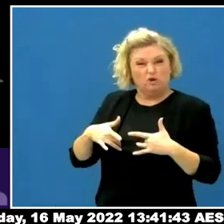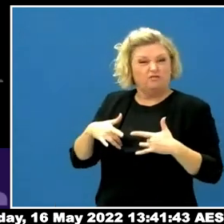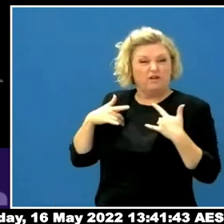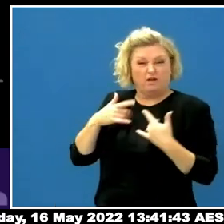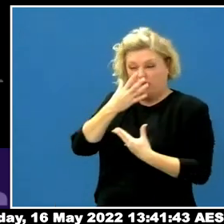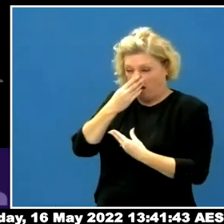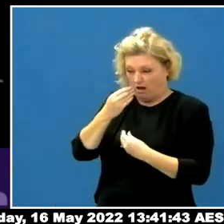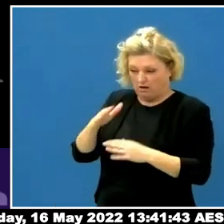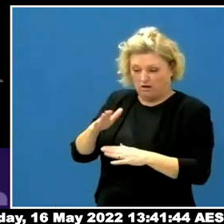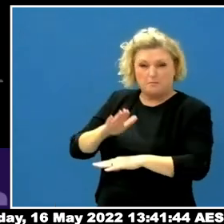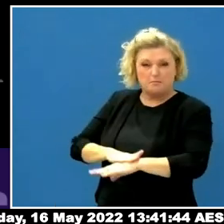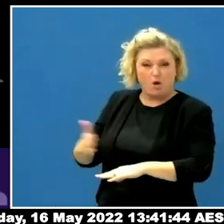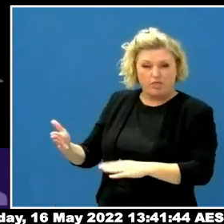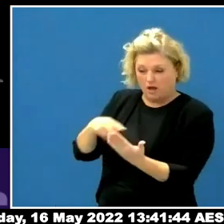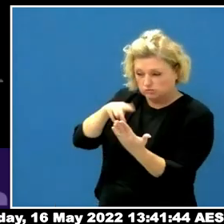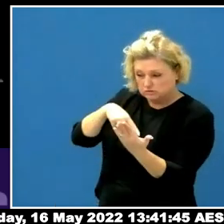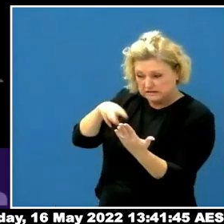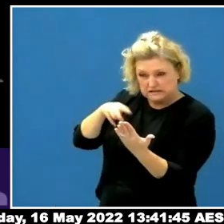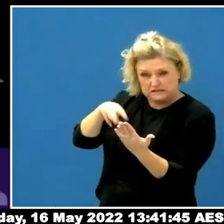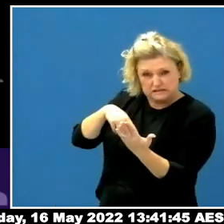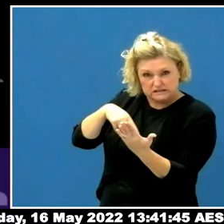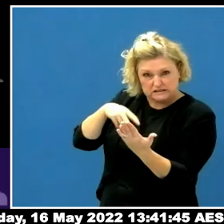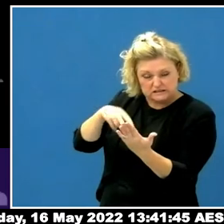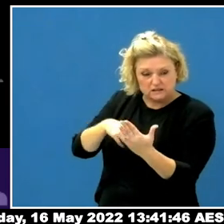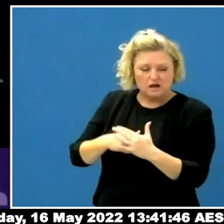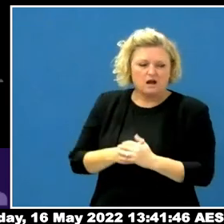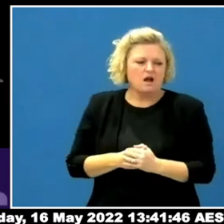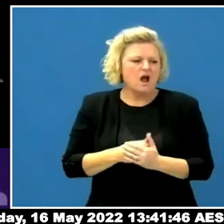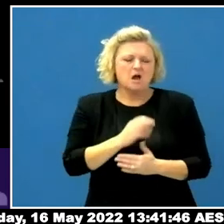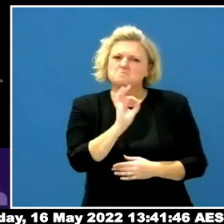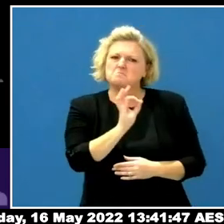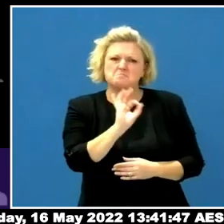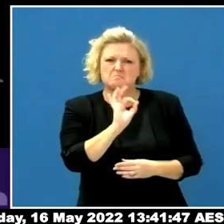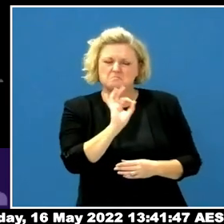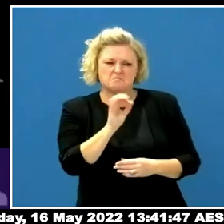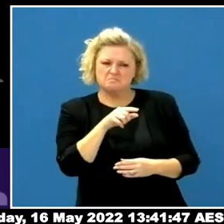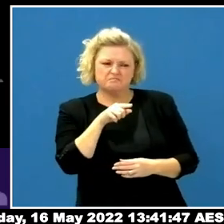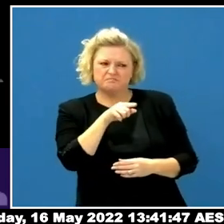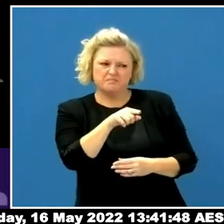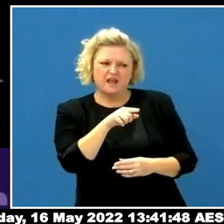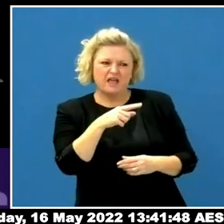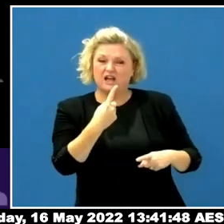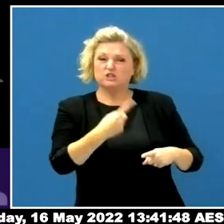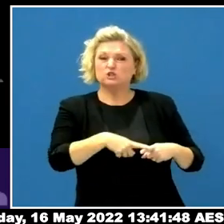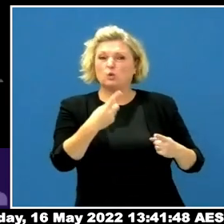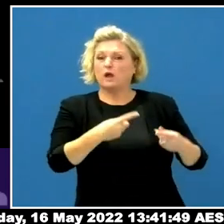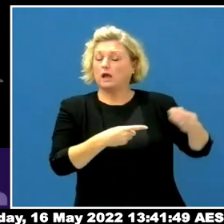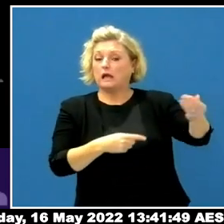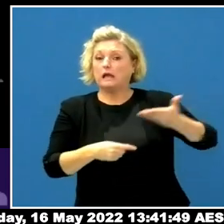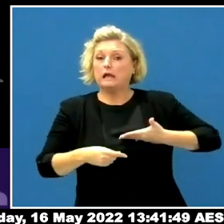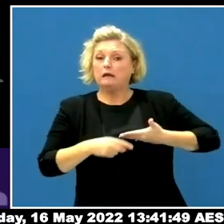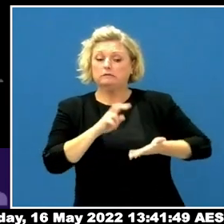with you? LILLY: No, they were very - can you just sign it and send it back as quick as possible. MR FOGARTY: Alright.